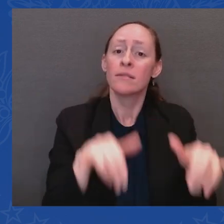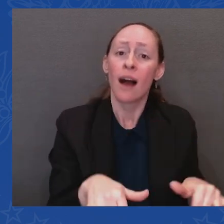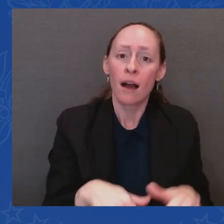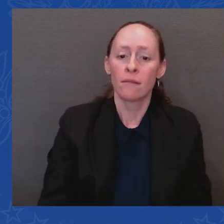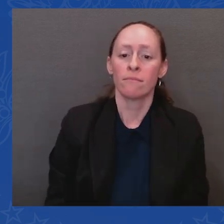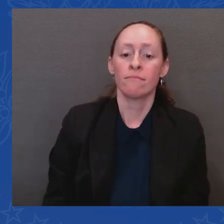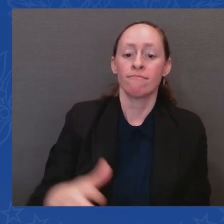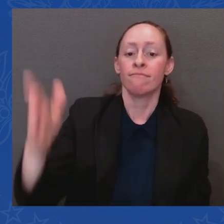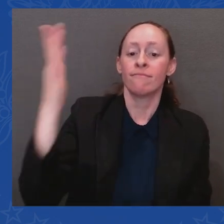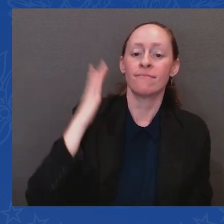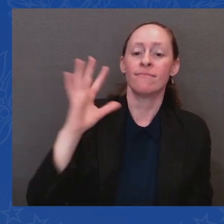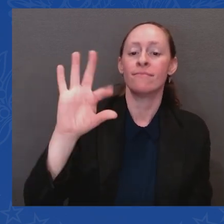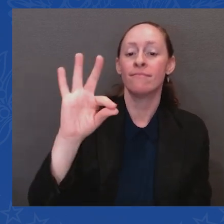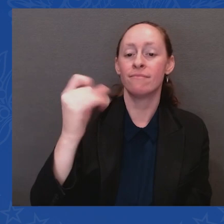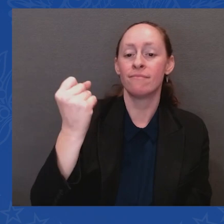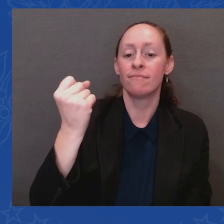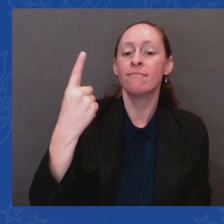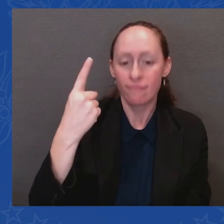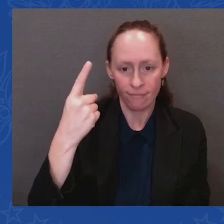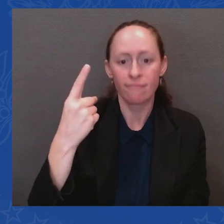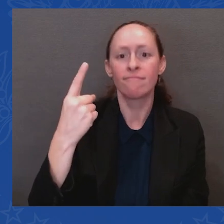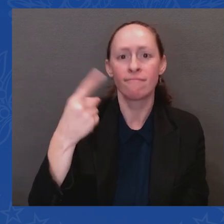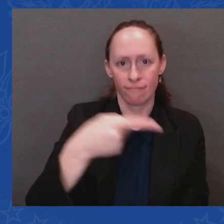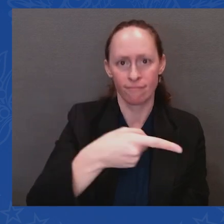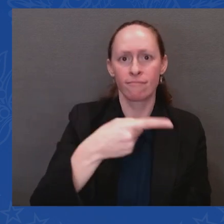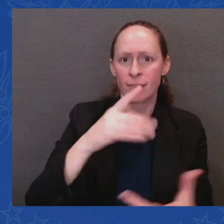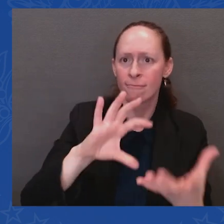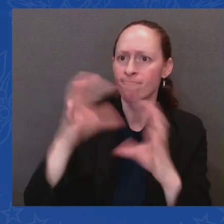after dealing with debilitating post-traumatic stress for years,